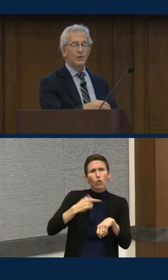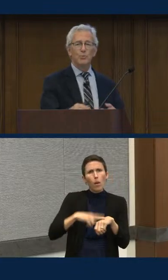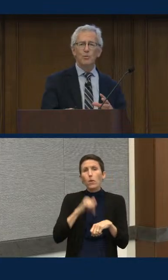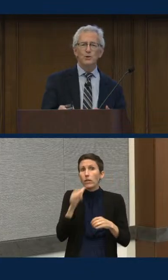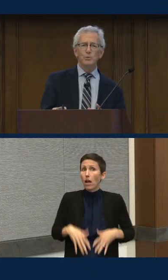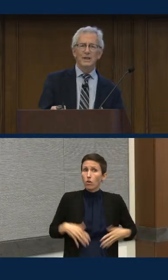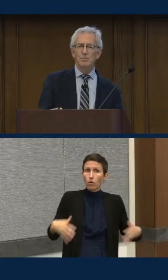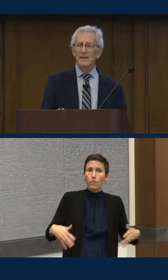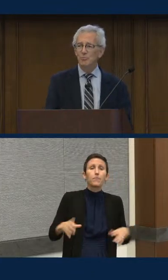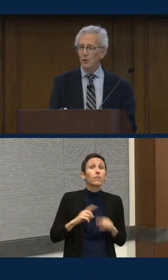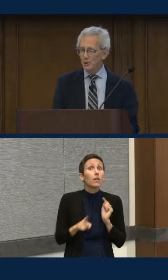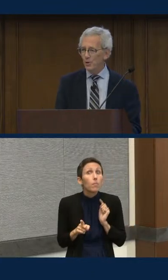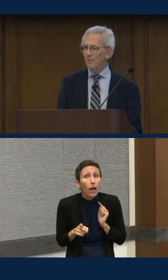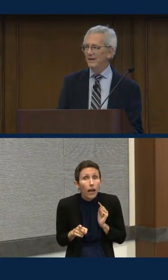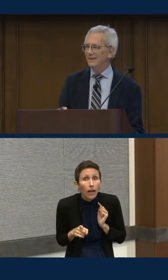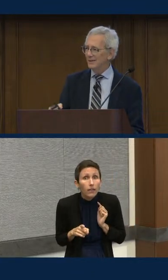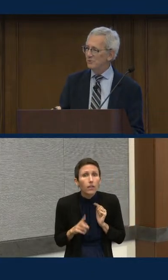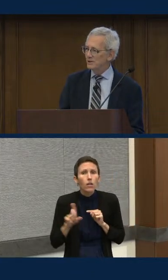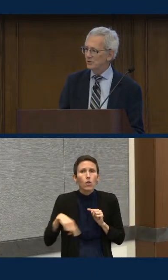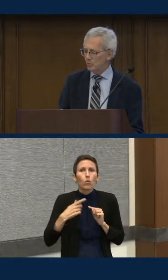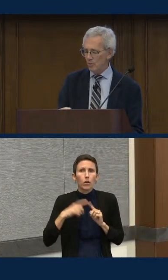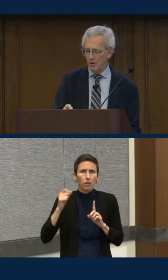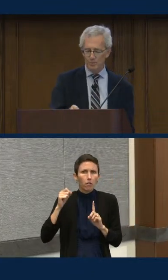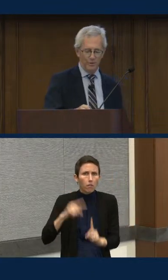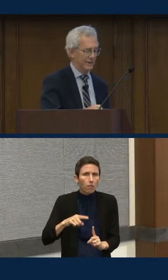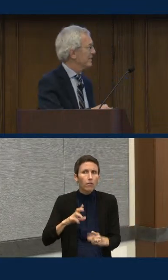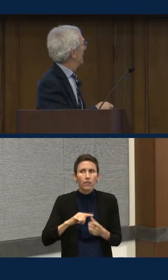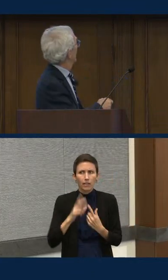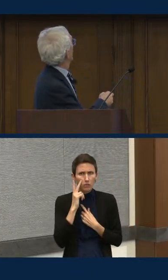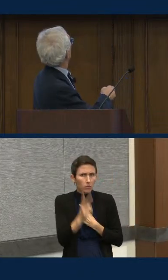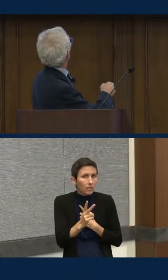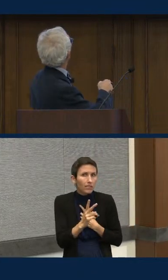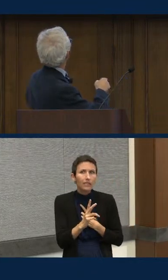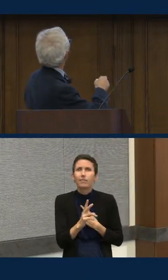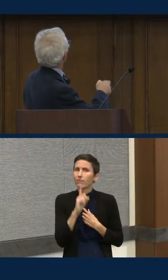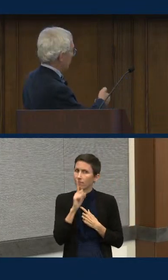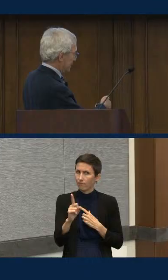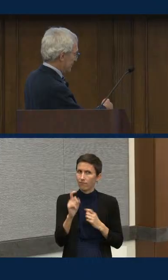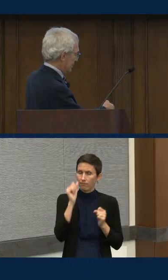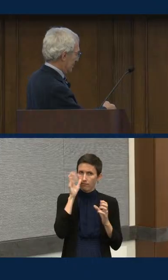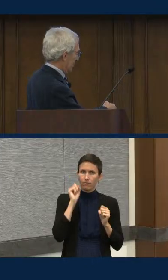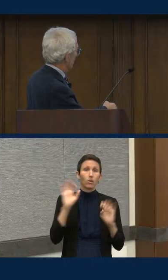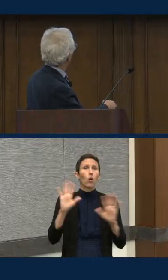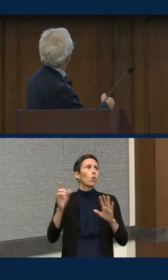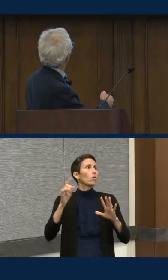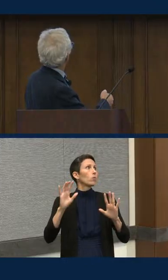moment you preturb then you see remarkable things. Oops. I